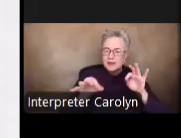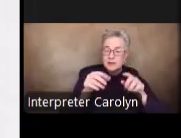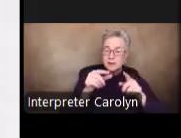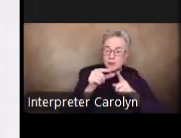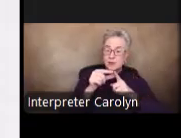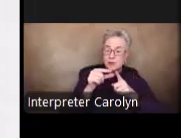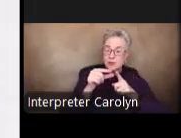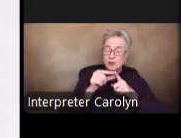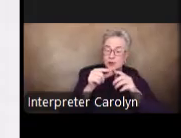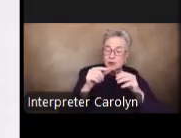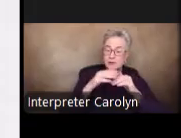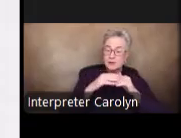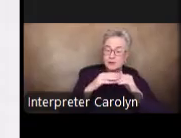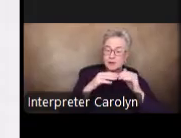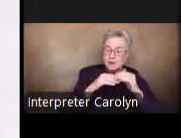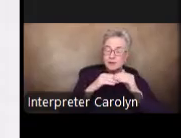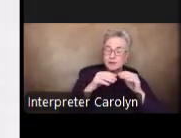express a complete thought clearly,